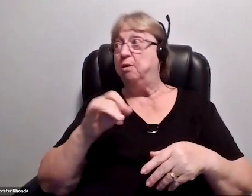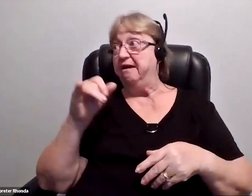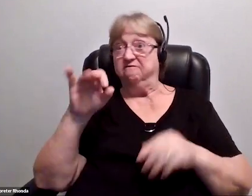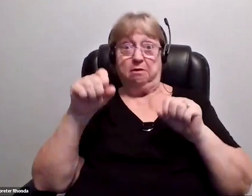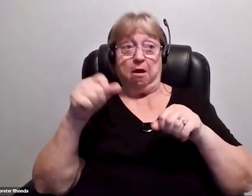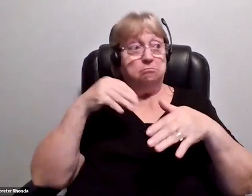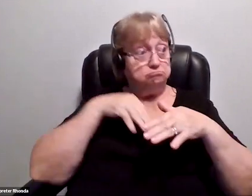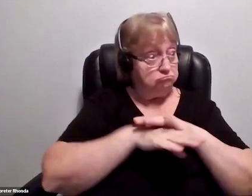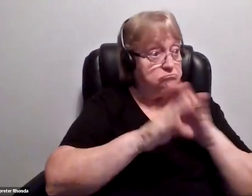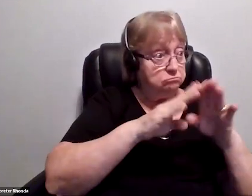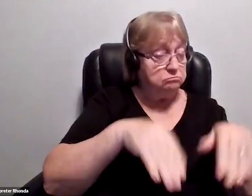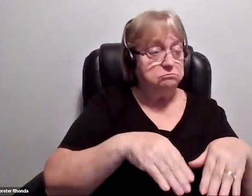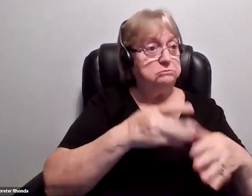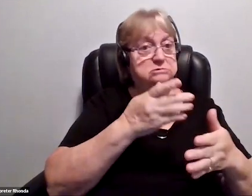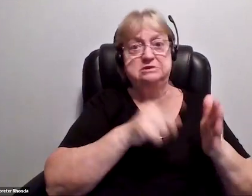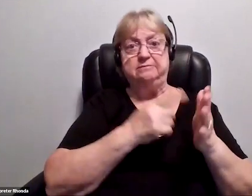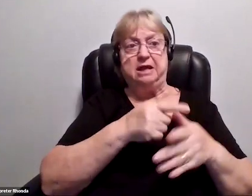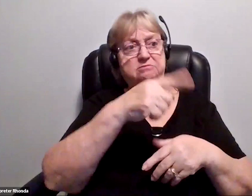is not accessible, it's not available in sign language